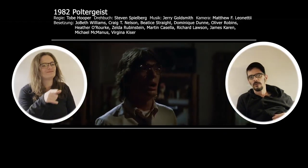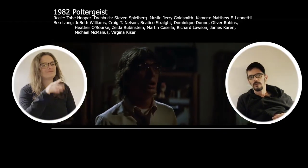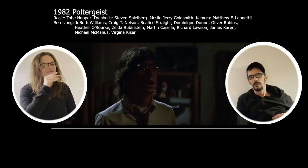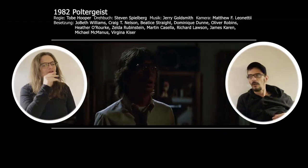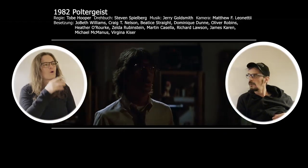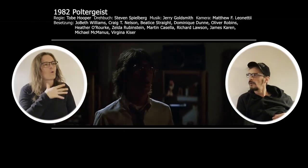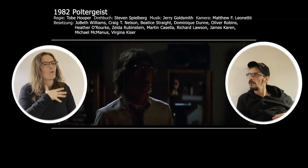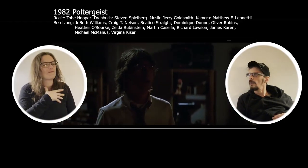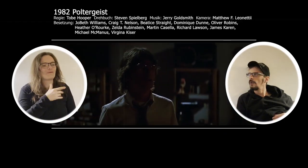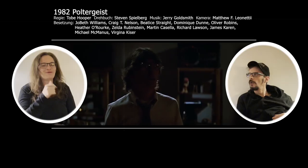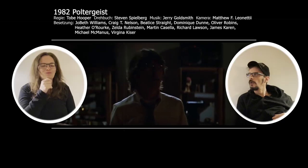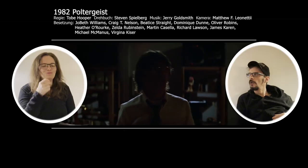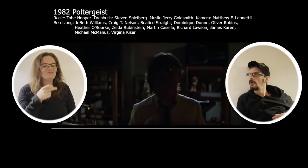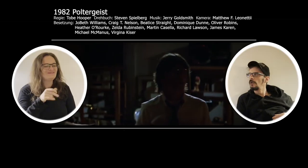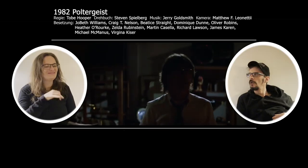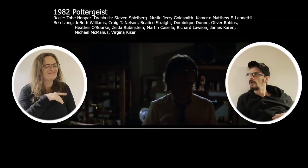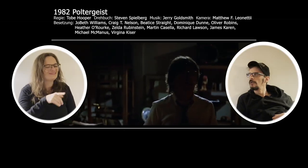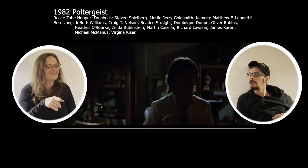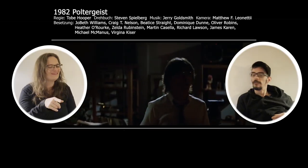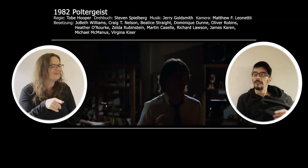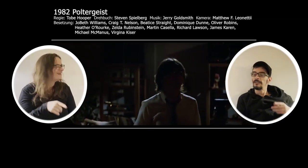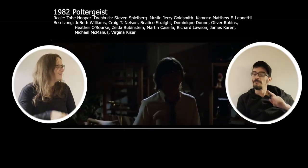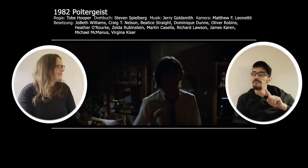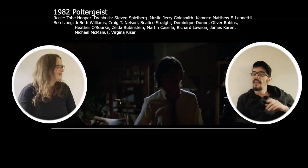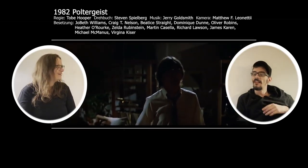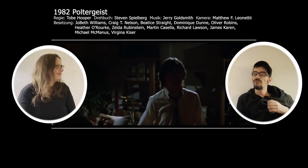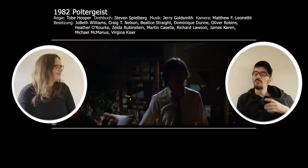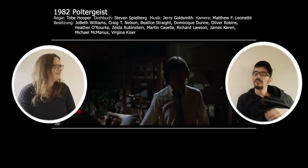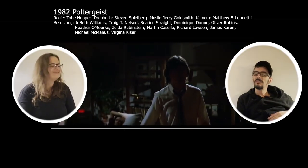He just said, "Oh, my God." Why is there no subtitle for this?